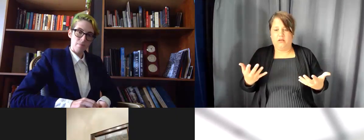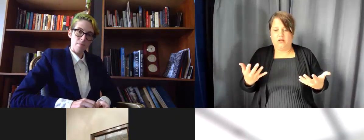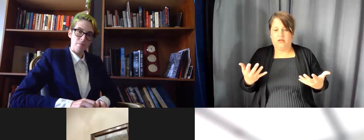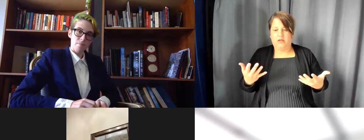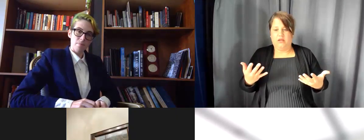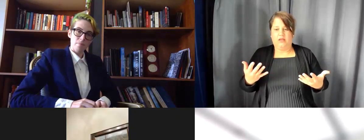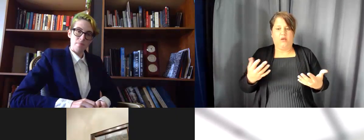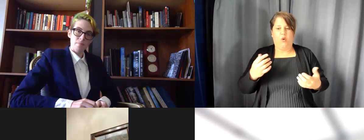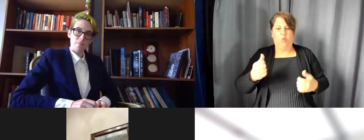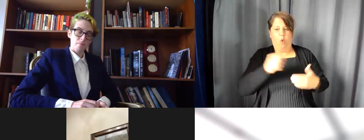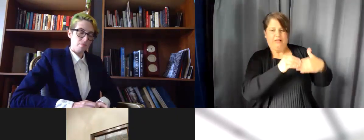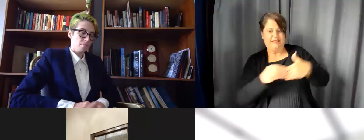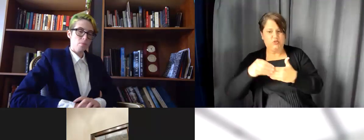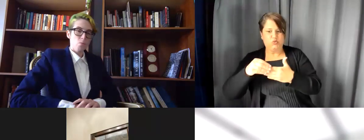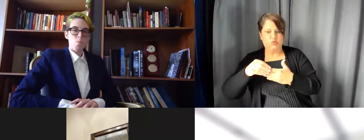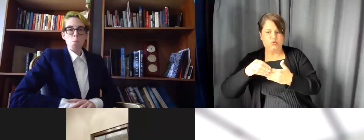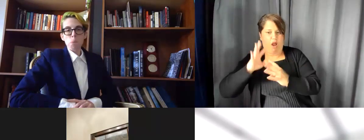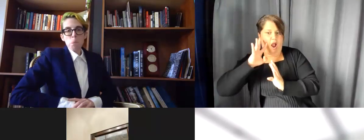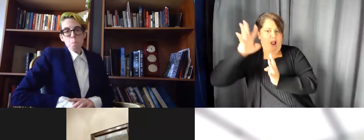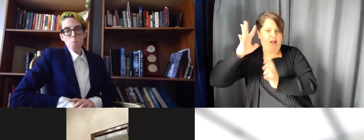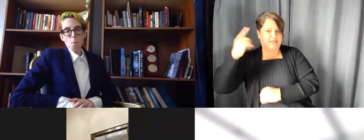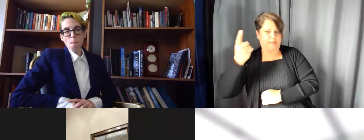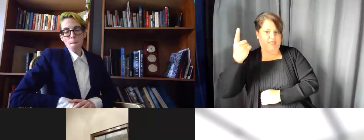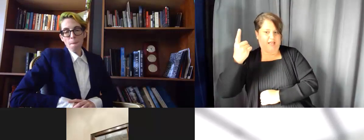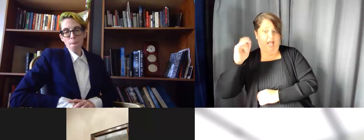Jordan Radford: creation or invention that benefit everyone. So